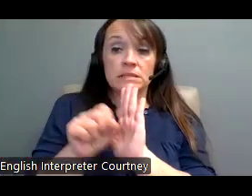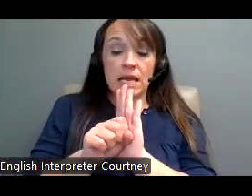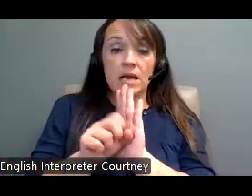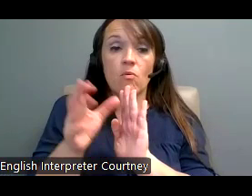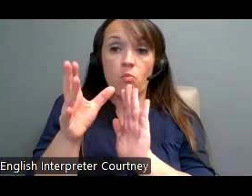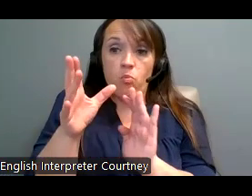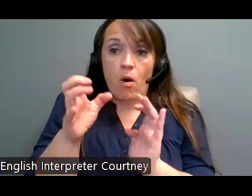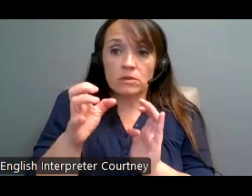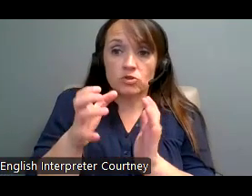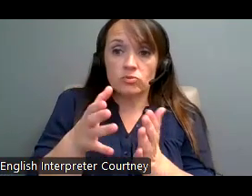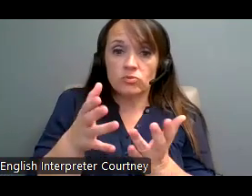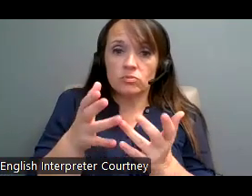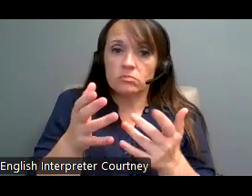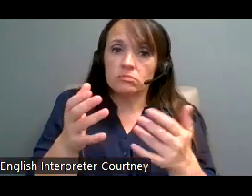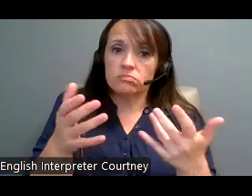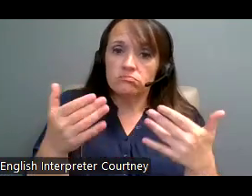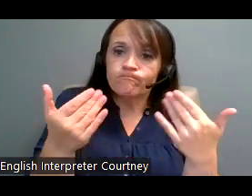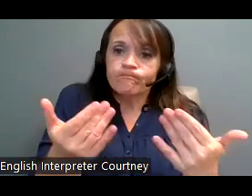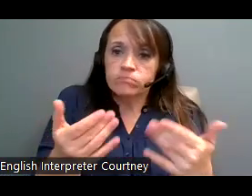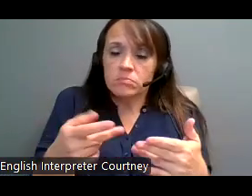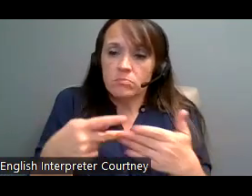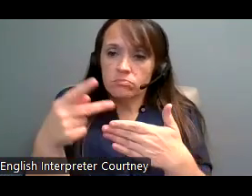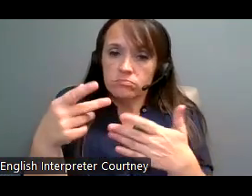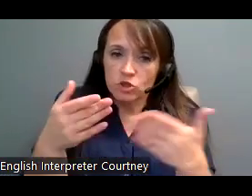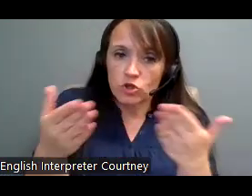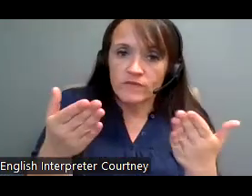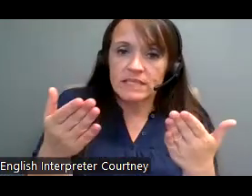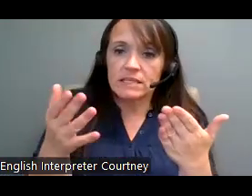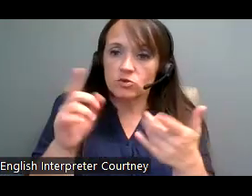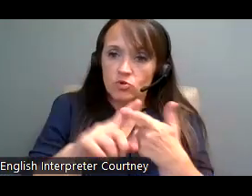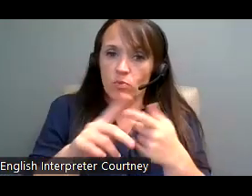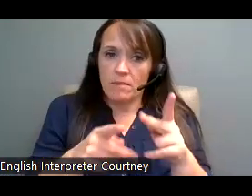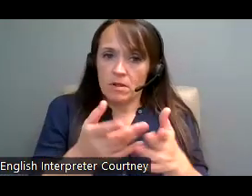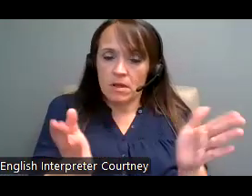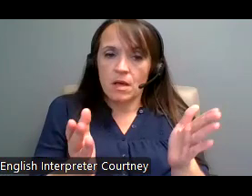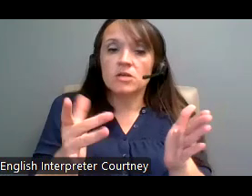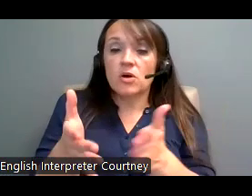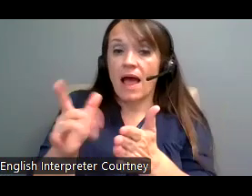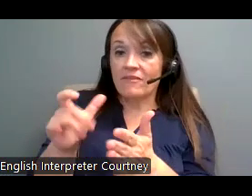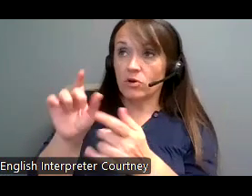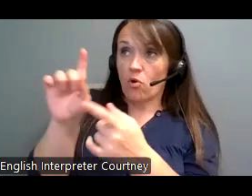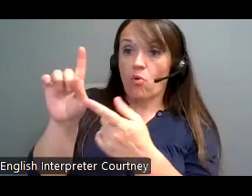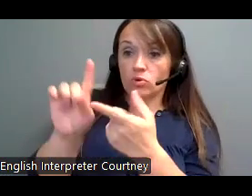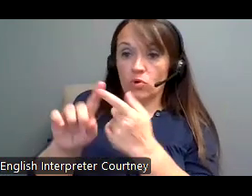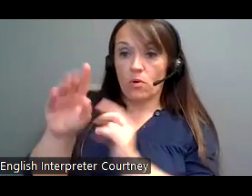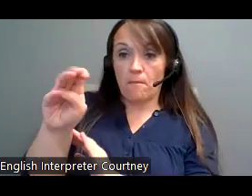to go to centers for Medicare or Medicaid services which is a federal agency that oversees Medicaid.